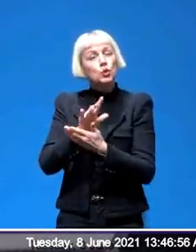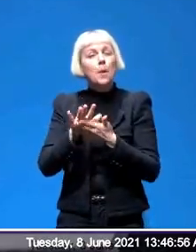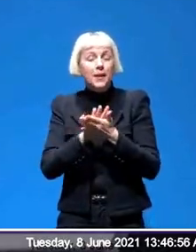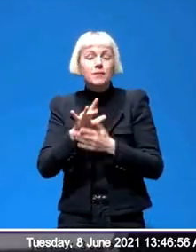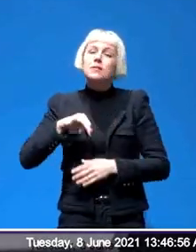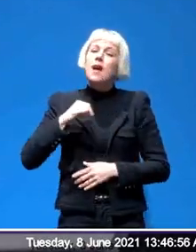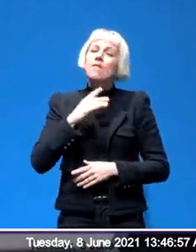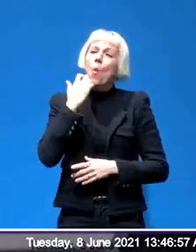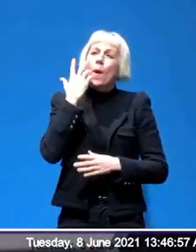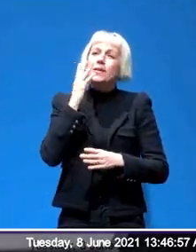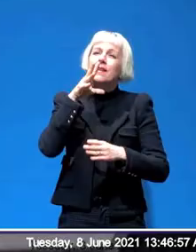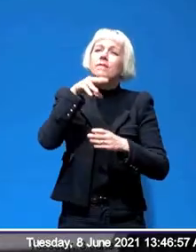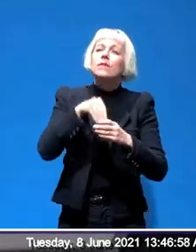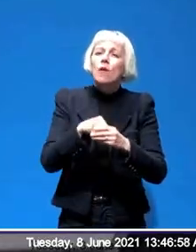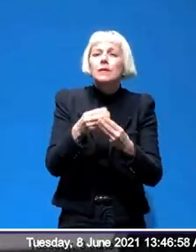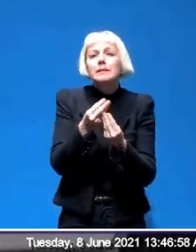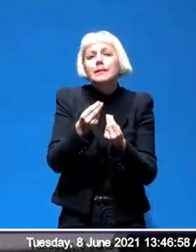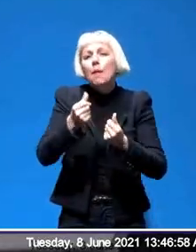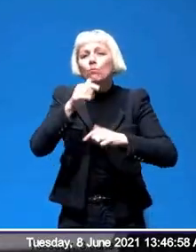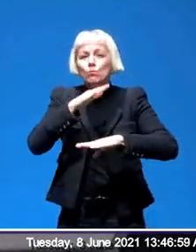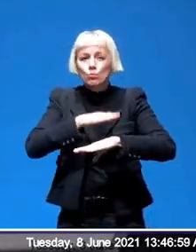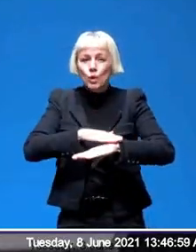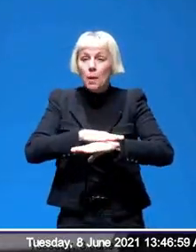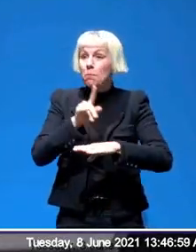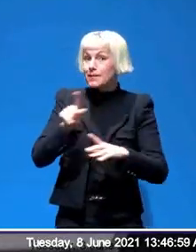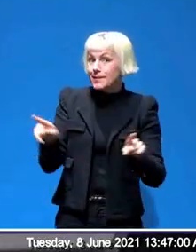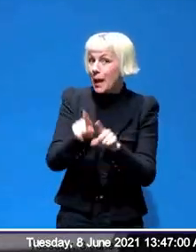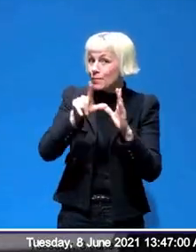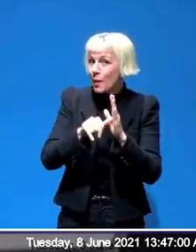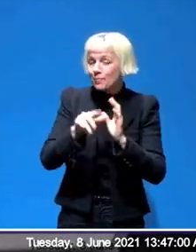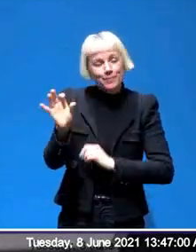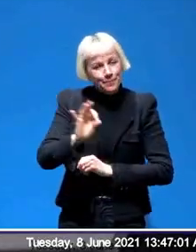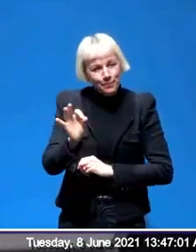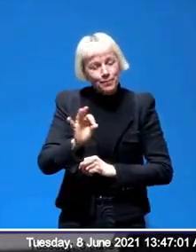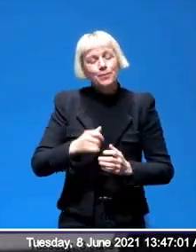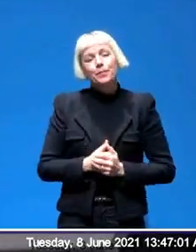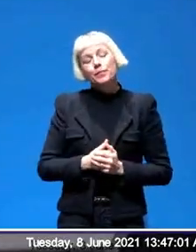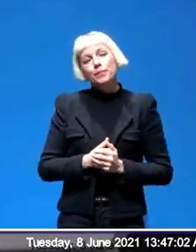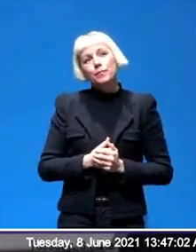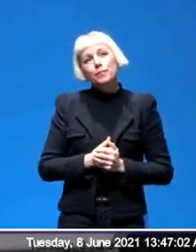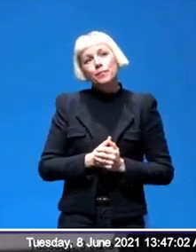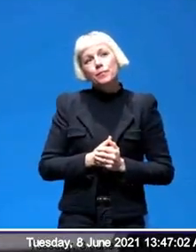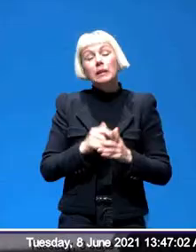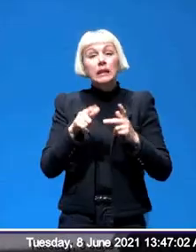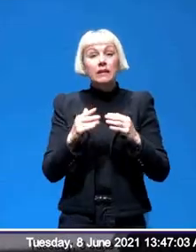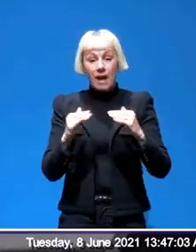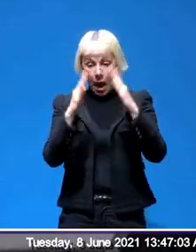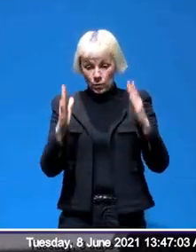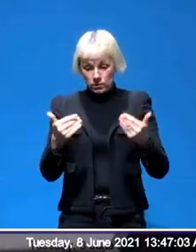So there was not --- it wasn't all of section one, so if section two staff didn't attend, they never got to be involved